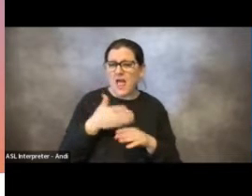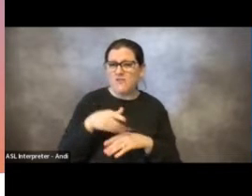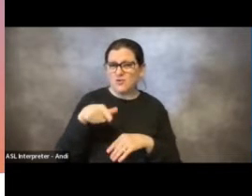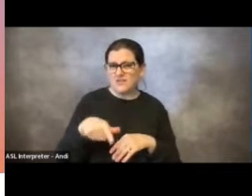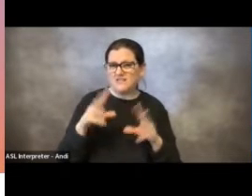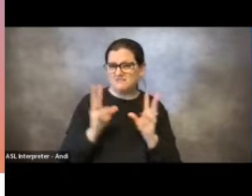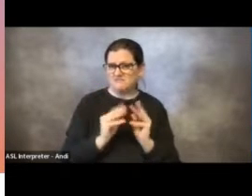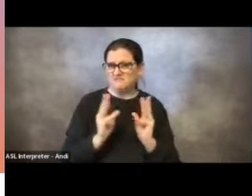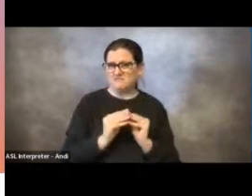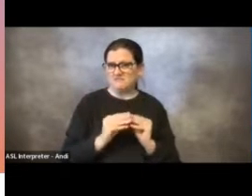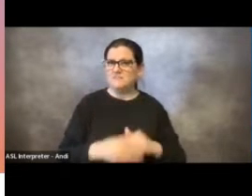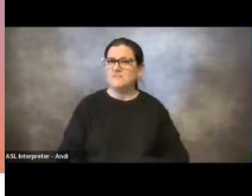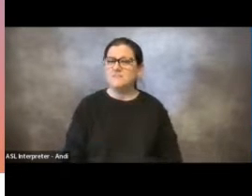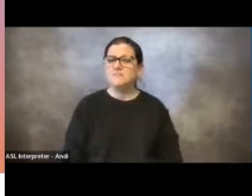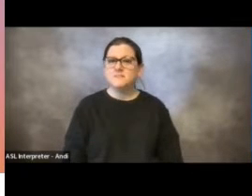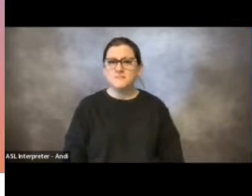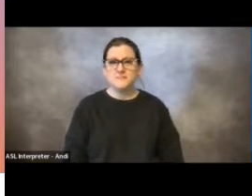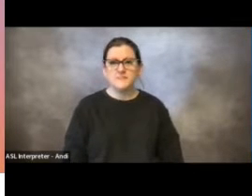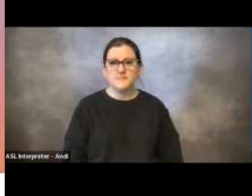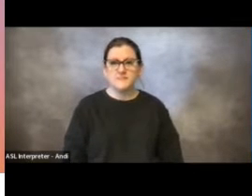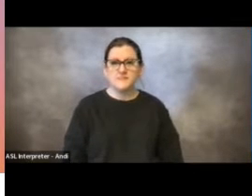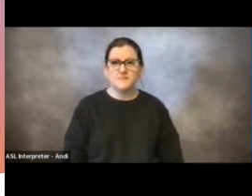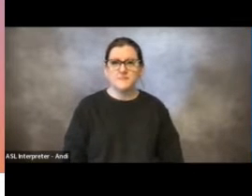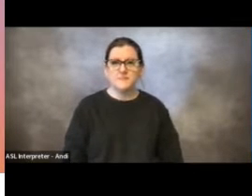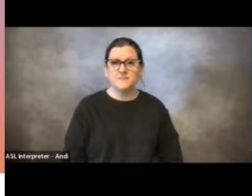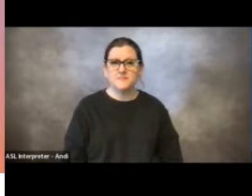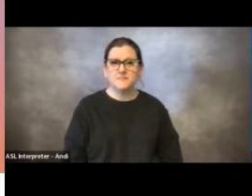this day. All right, we go to